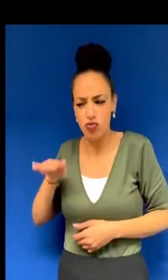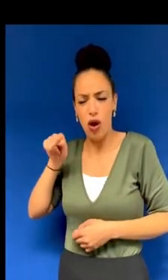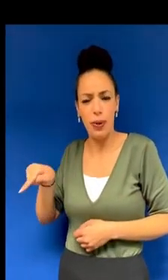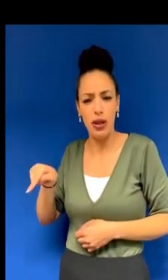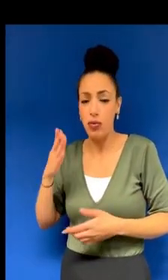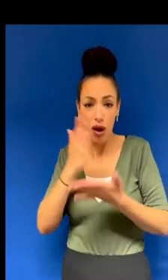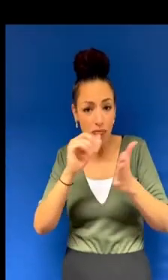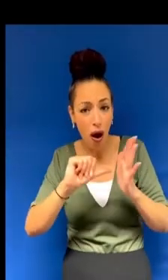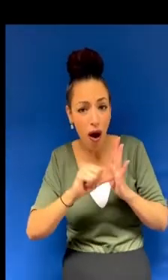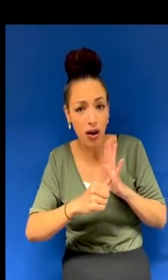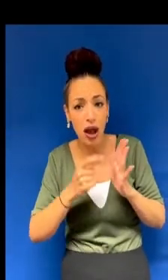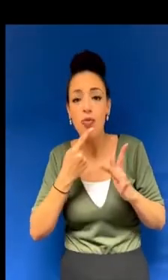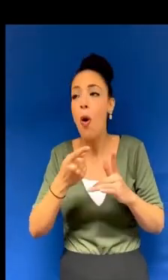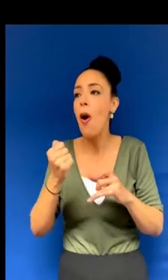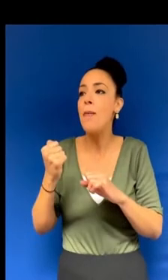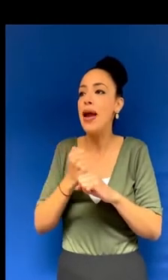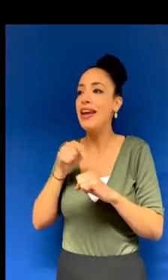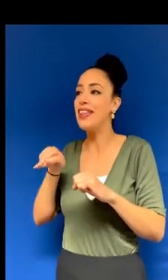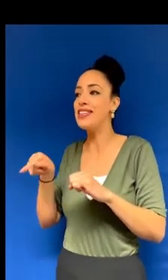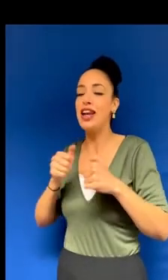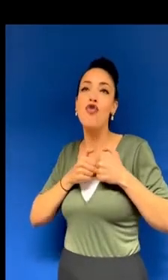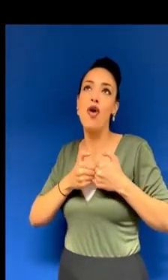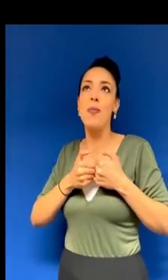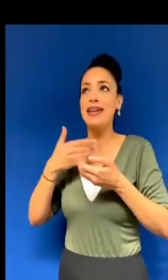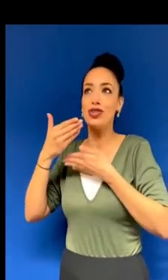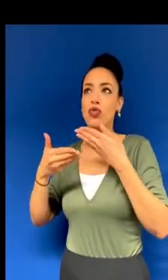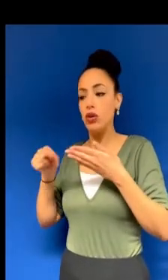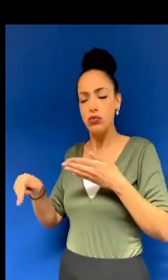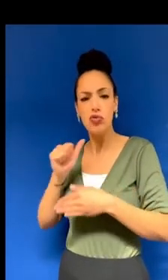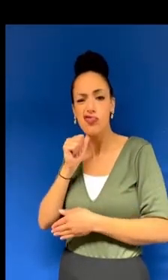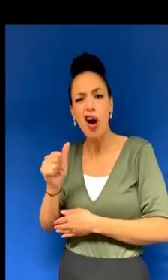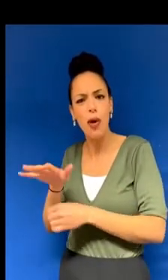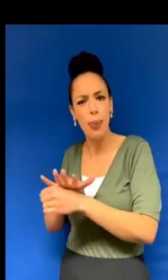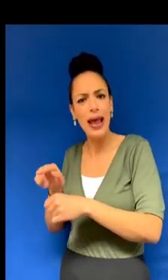because of, we're all trying to raise each other up in a lot of ways. That's how I felt